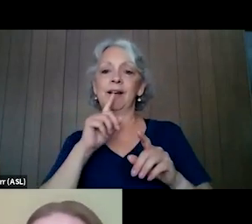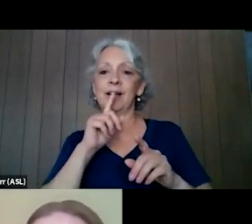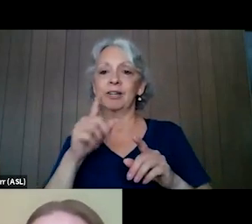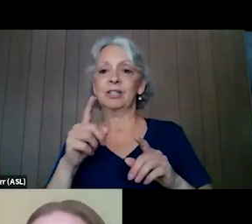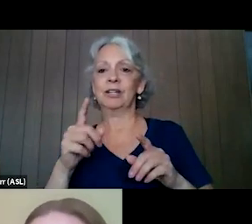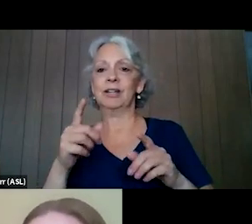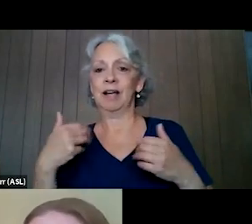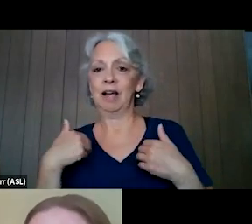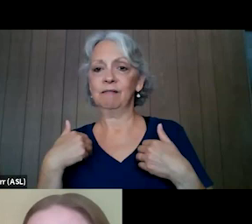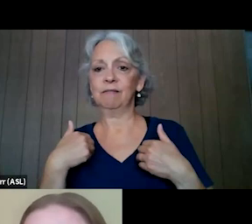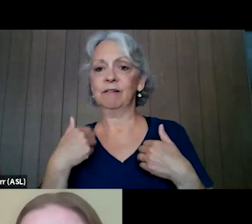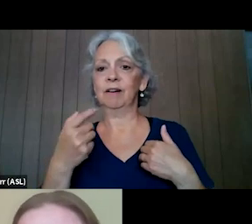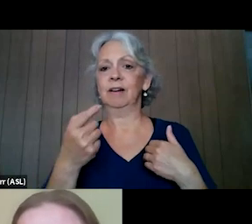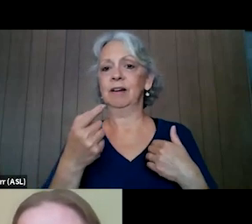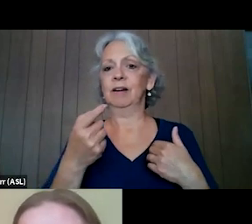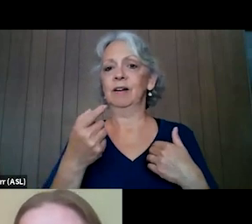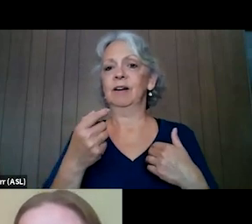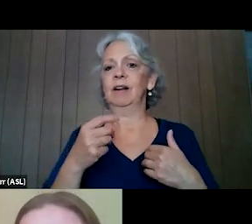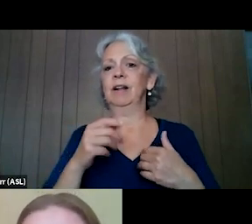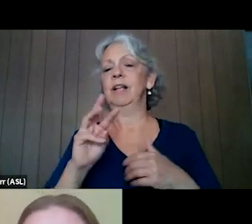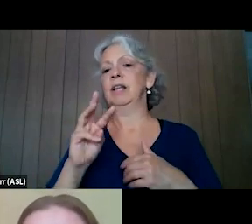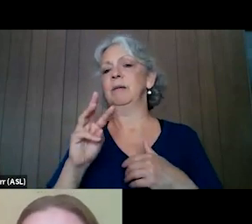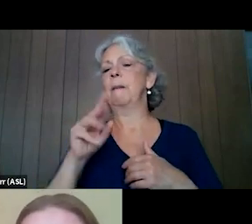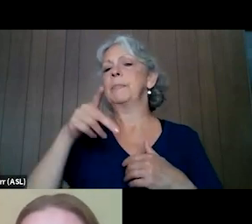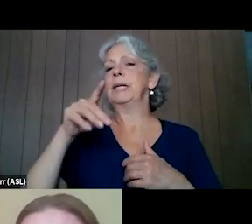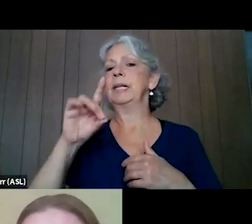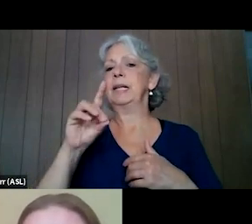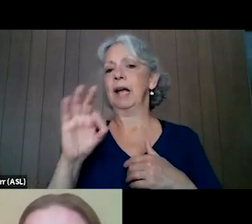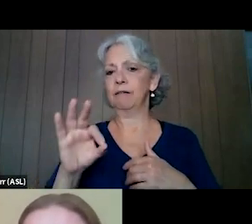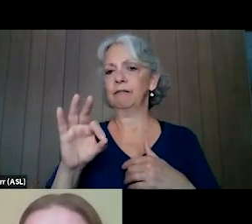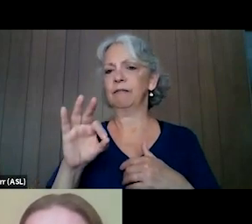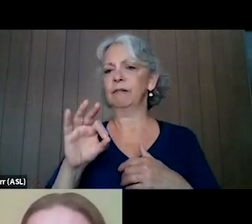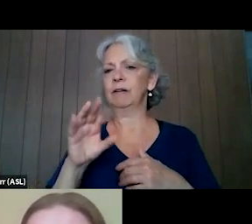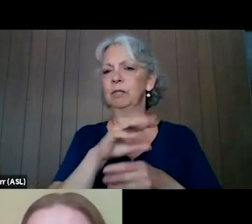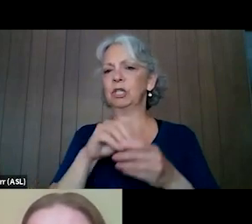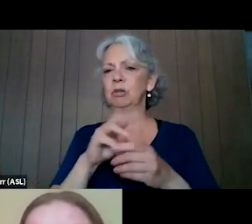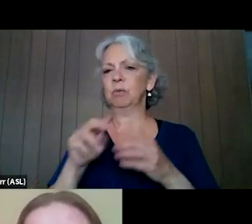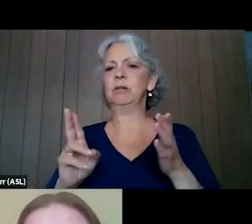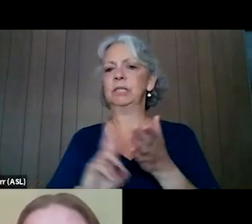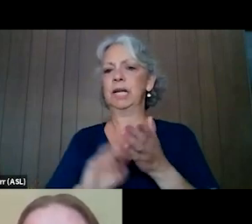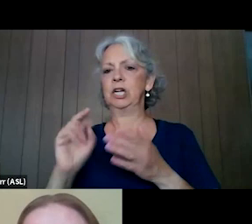we have a little Word document or a PDF document that was included I think when you signed onto this that you can click on.